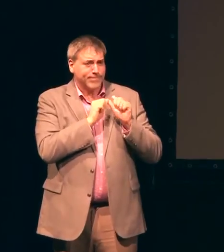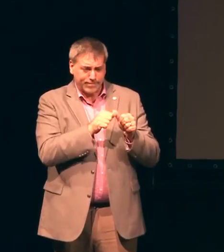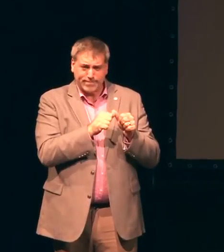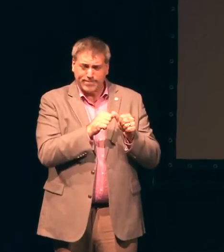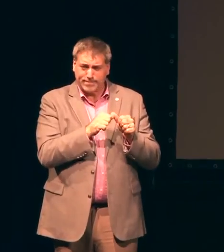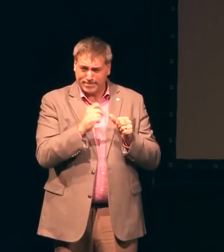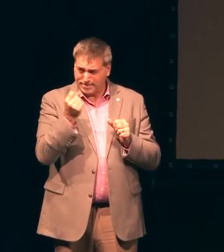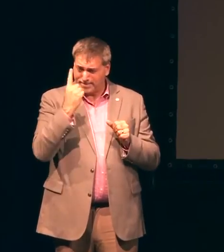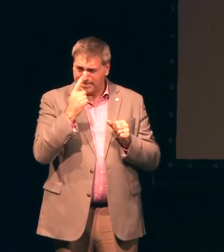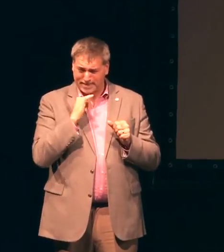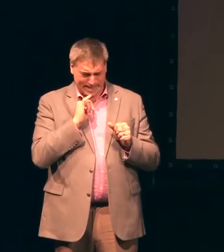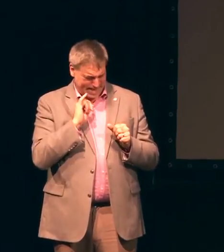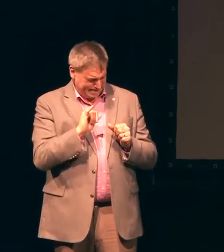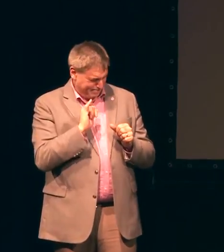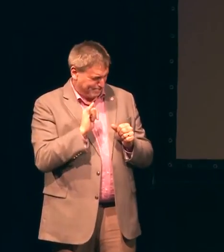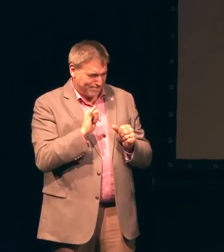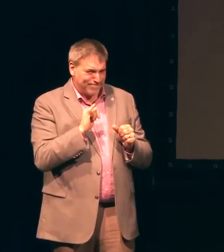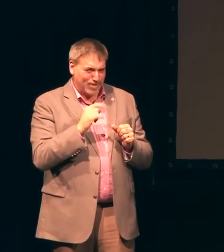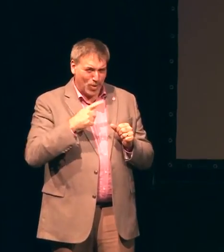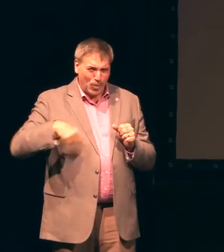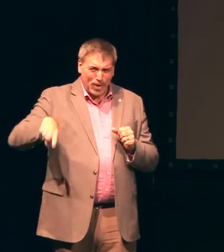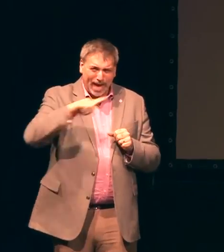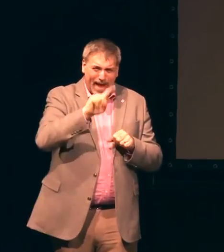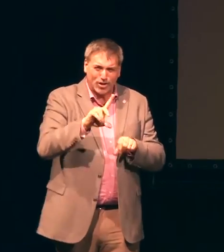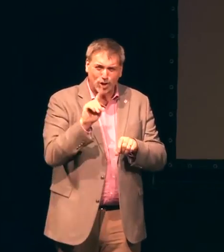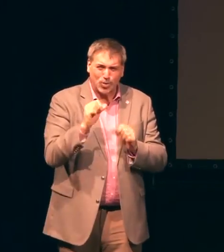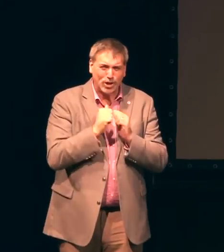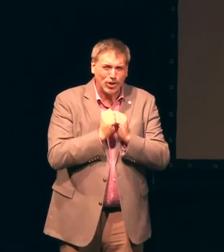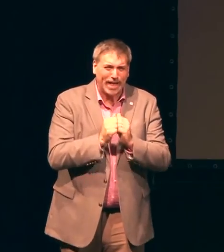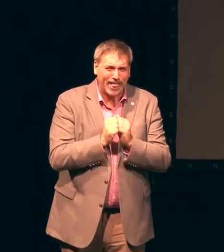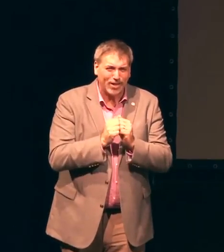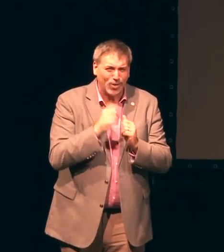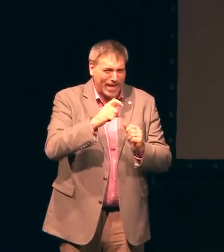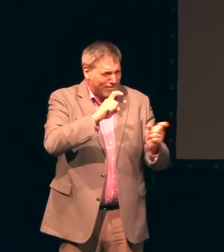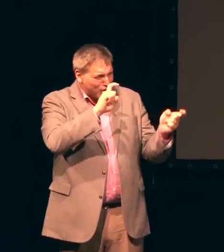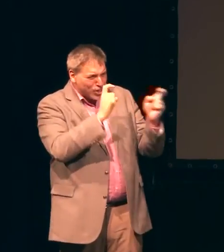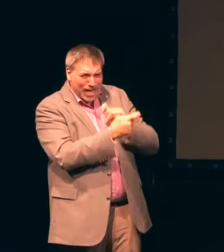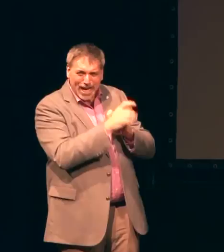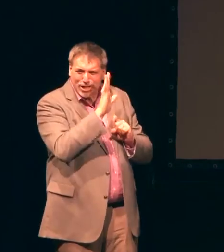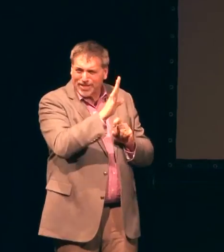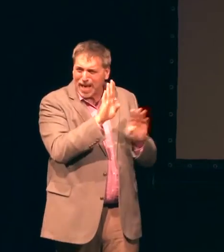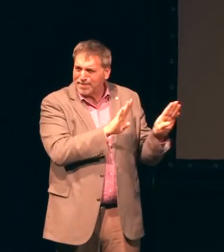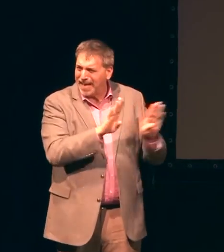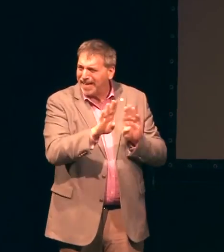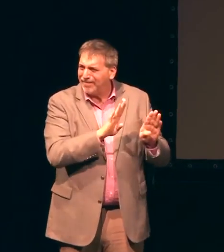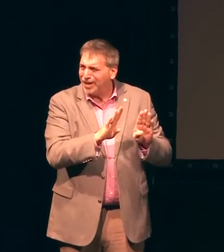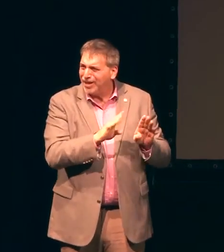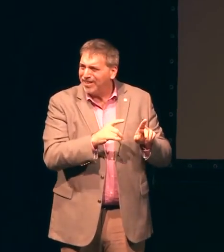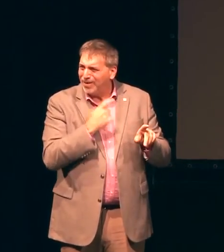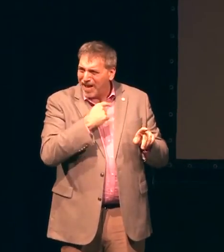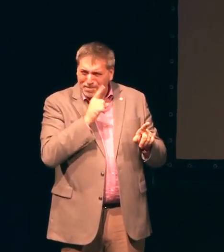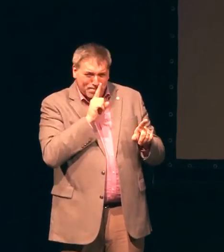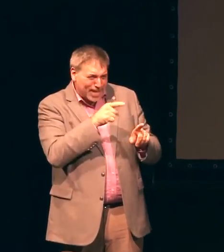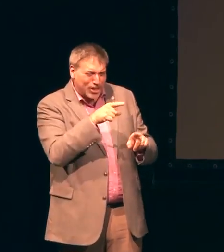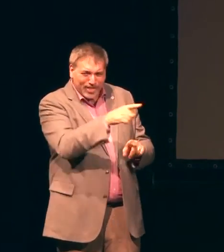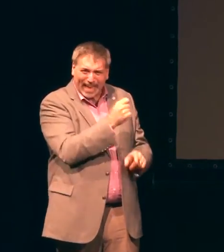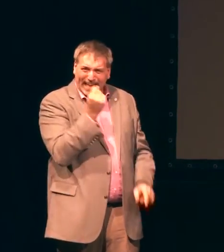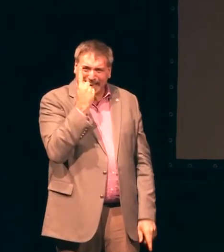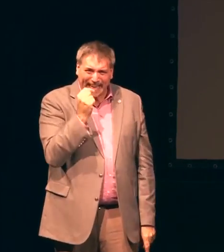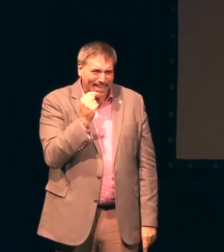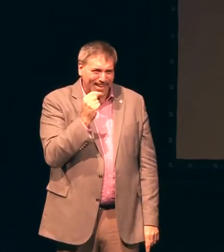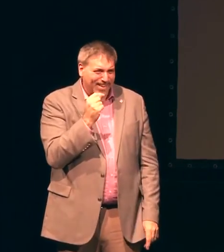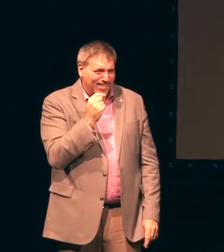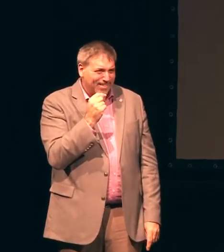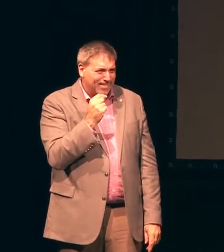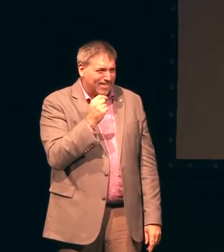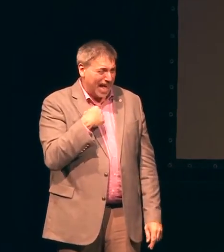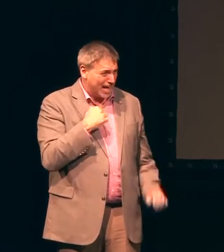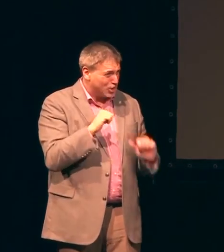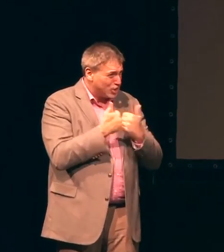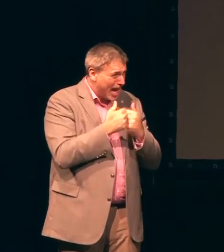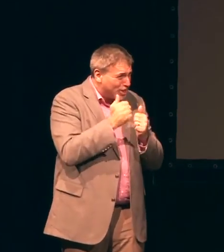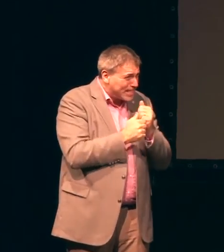continue to fight. And we have to do it together, we have to change their behavior so they get